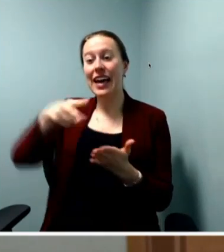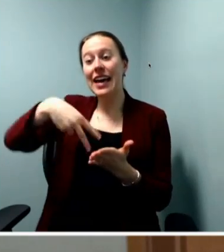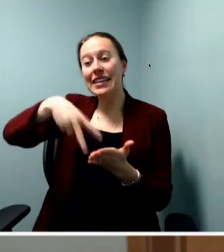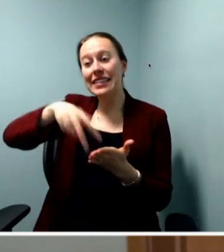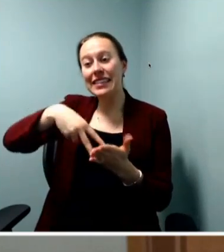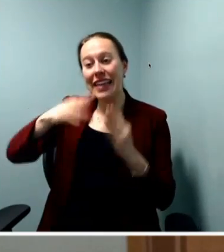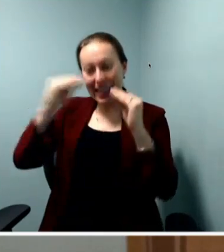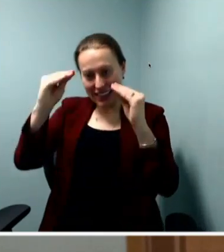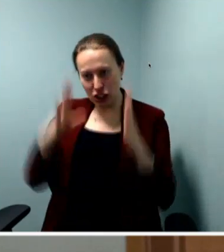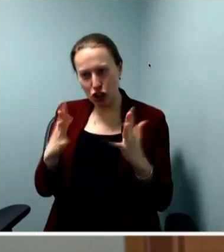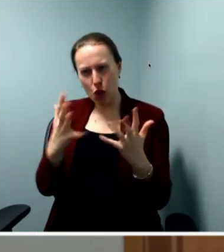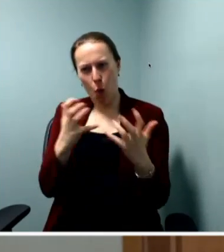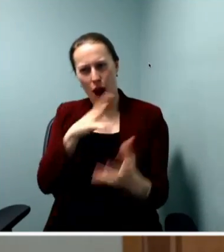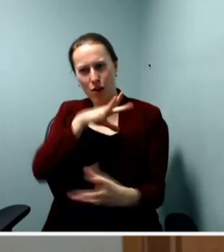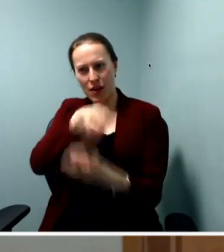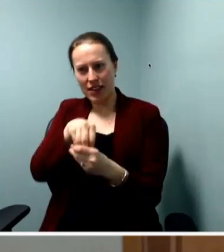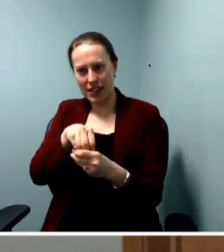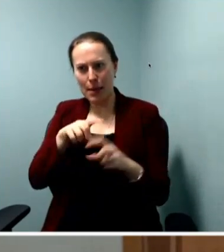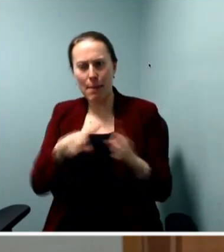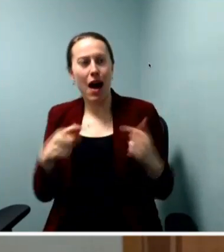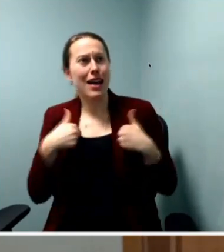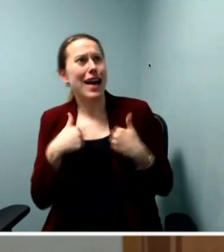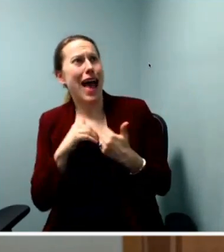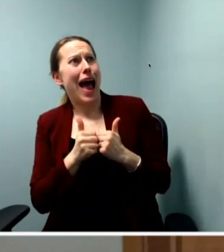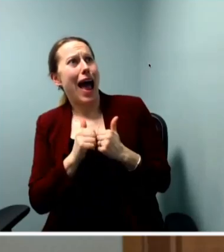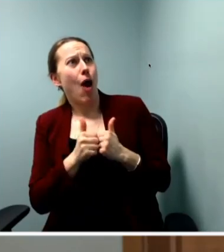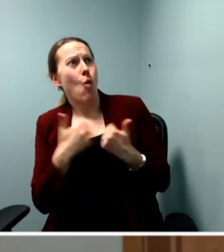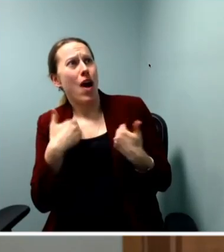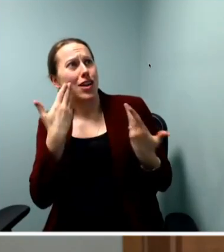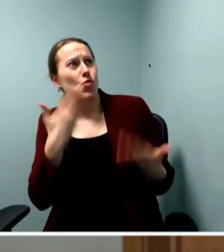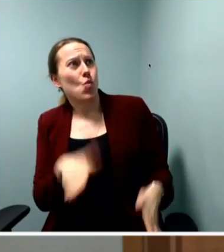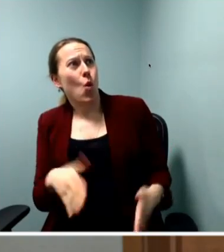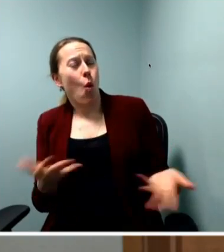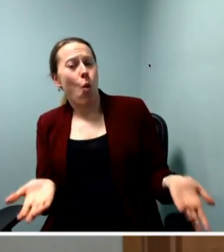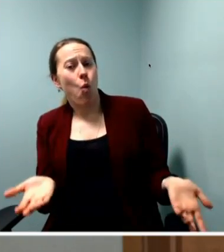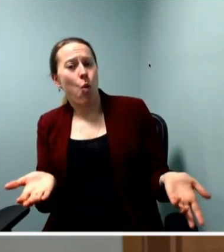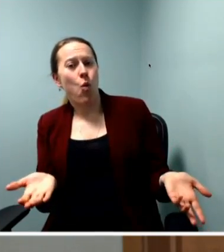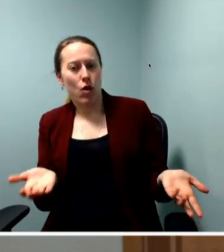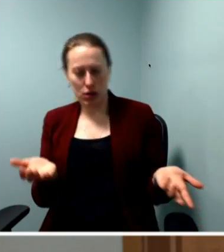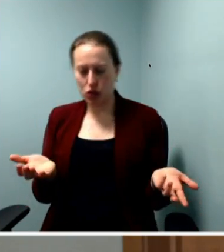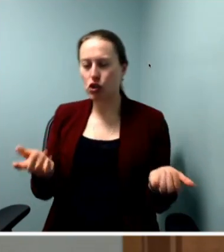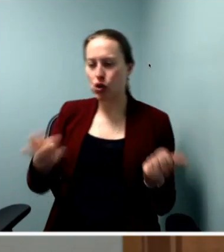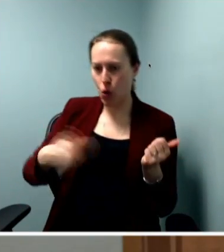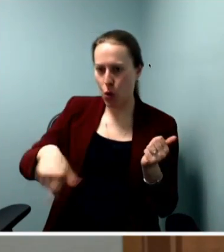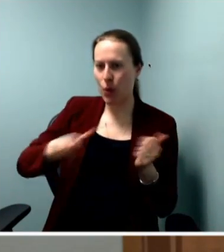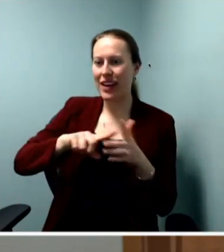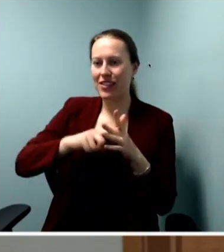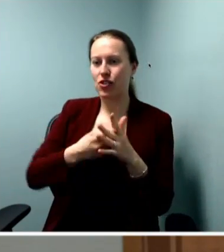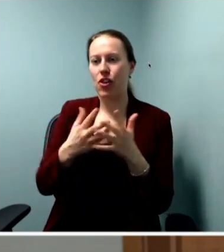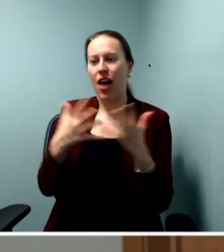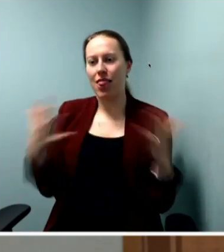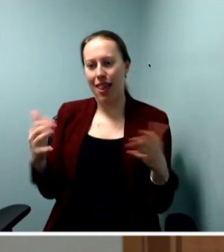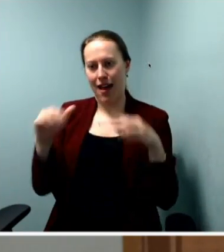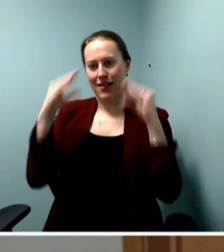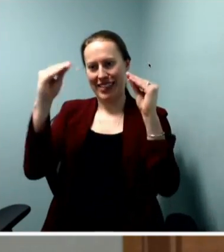and they really don't know how to do it. And so we have started doing a lot of teacher training.